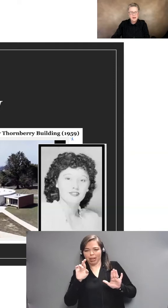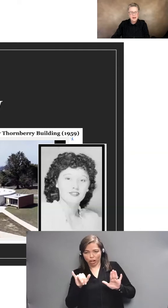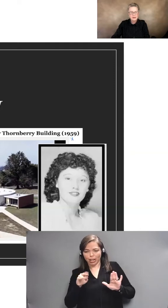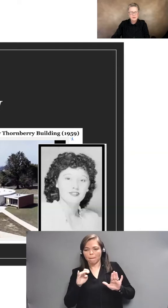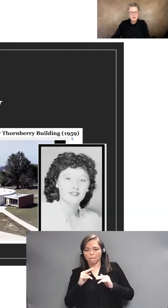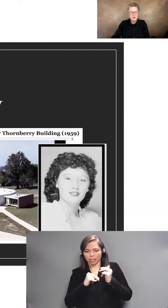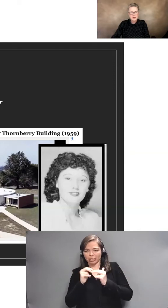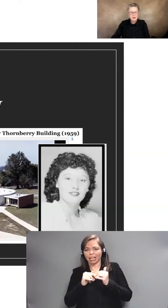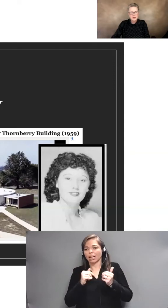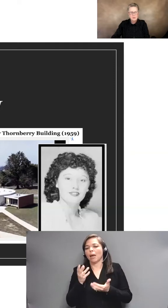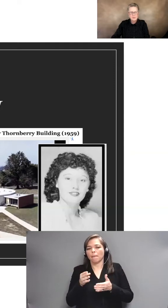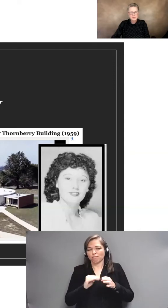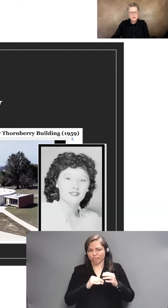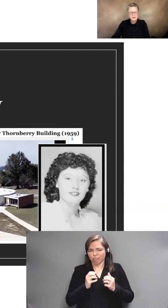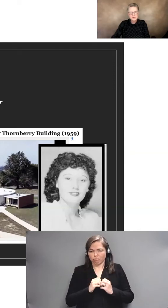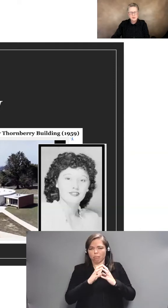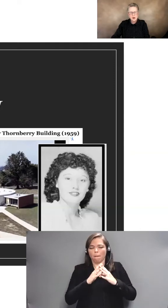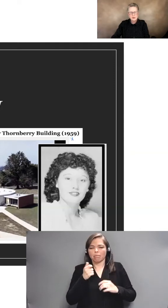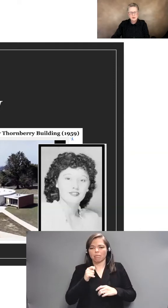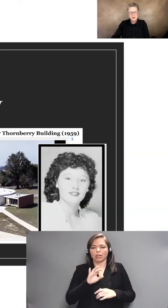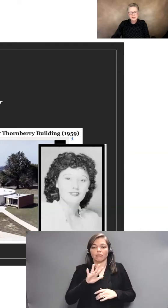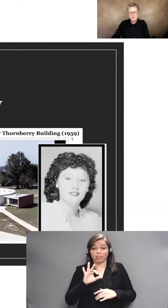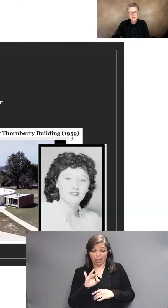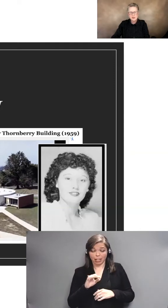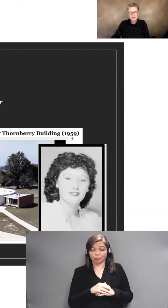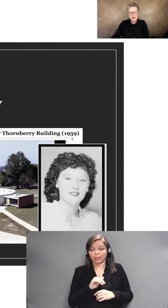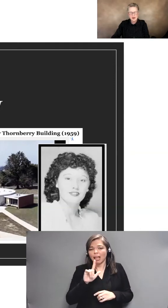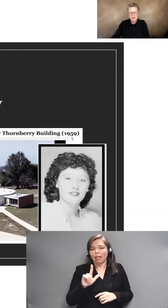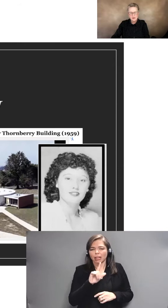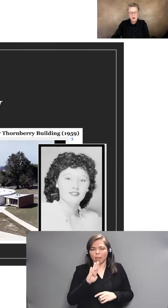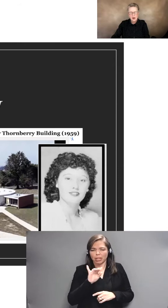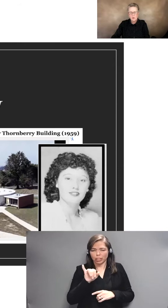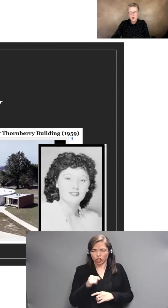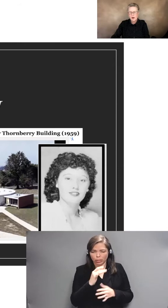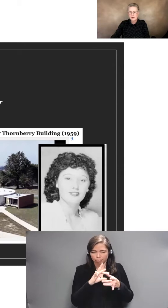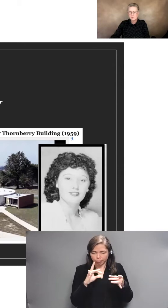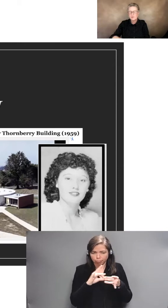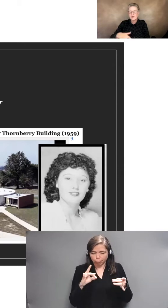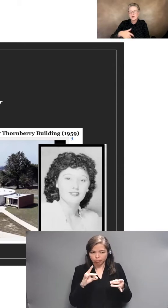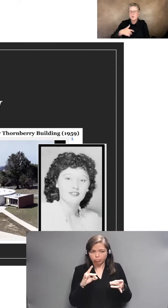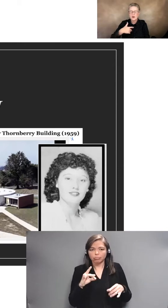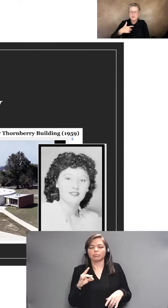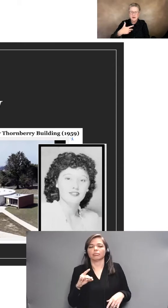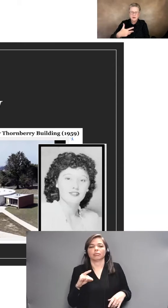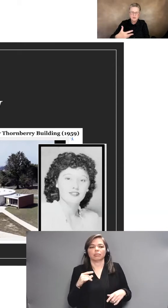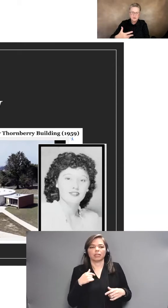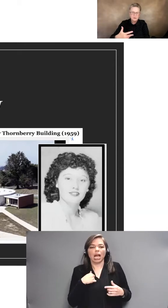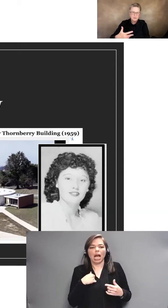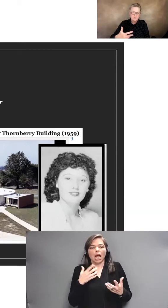but Lyndon B. Johnson, in his speech, said, I want to thank